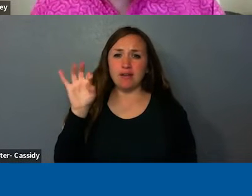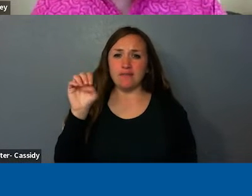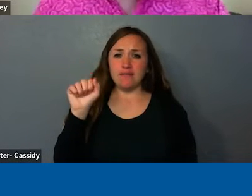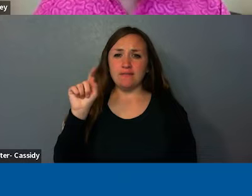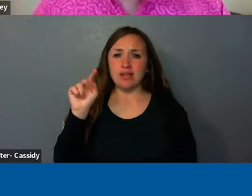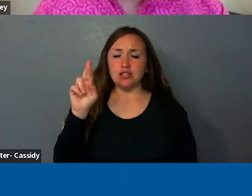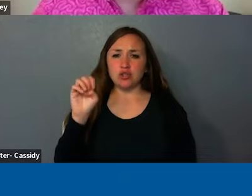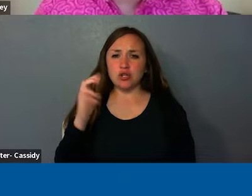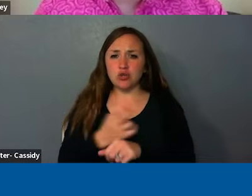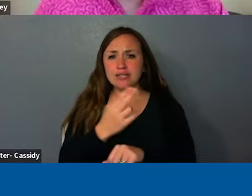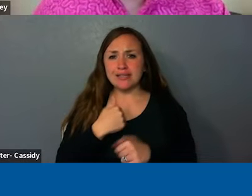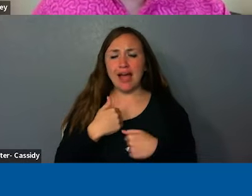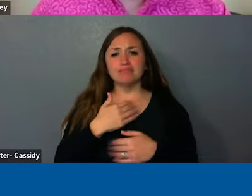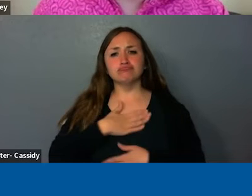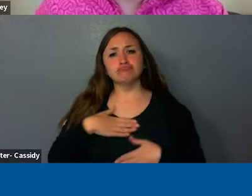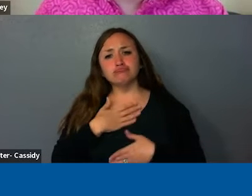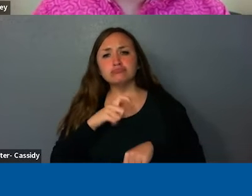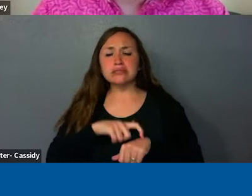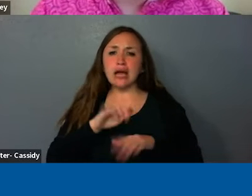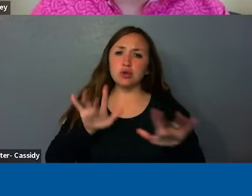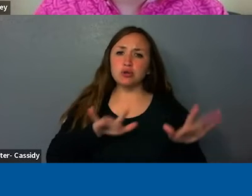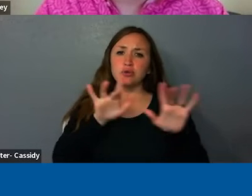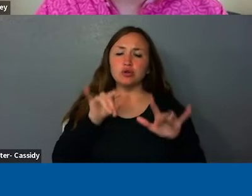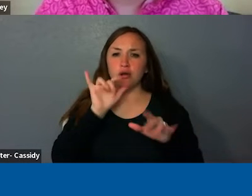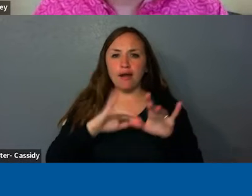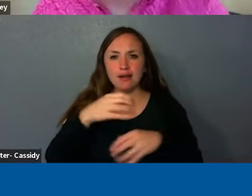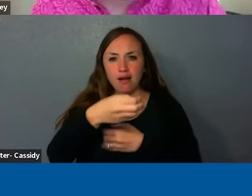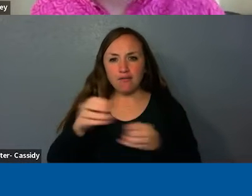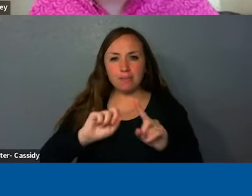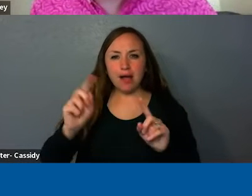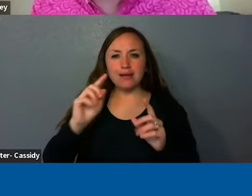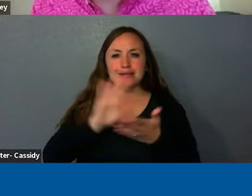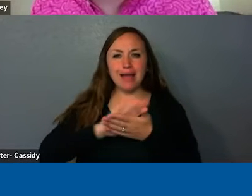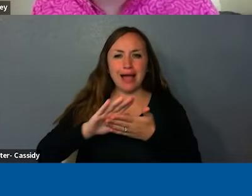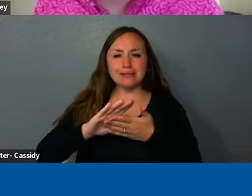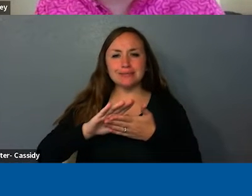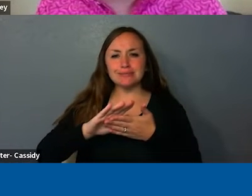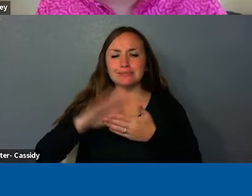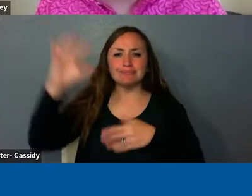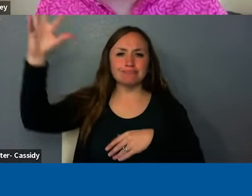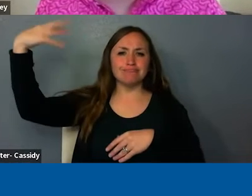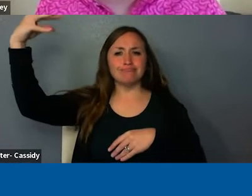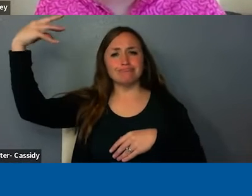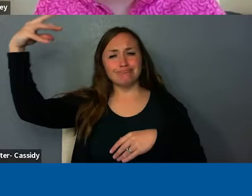to have a lovely time using a computer, not in an office, but in a nice kind of nature setting. It sounds pretty great.